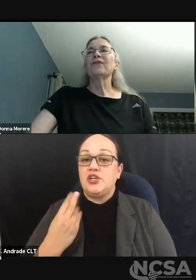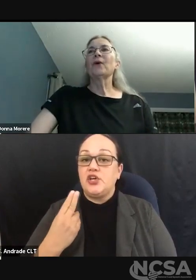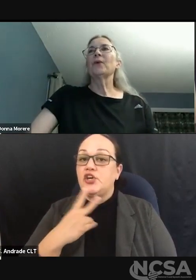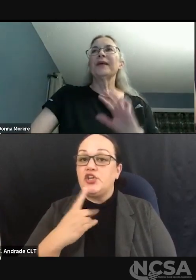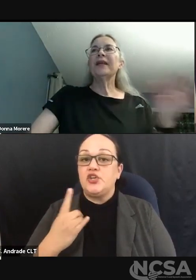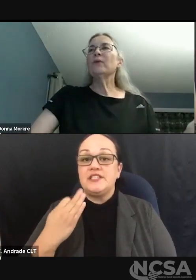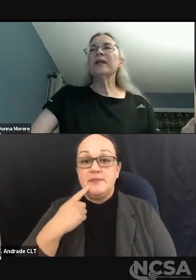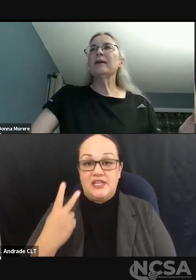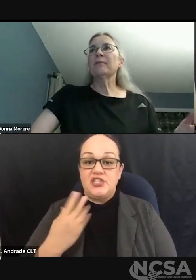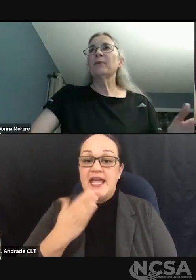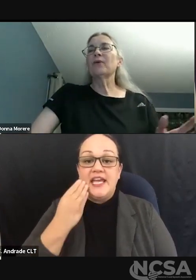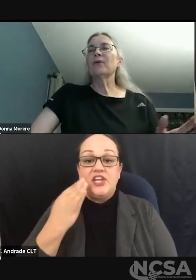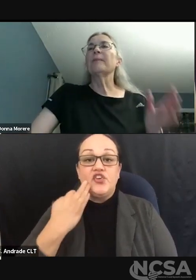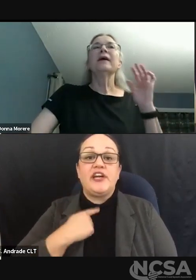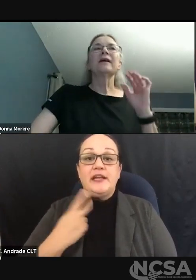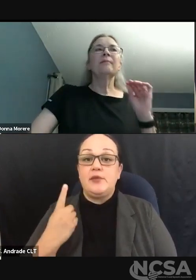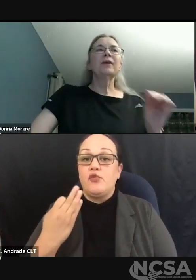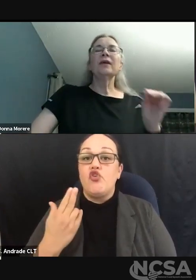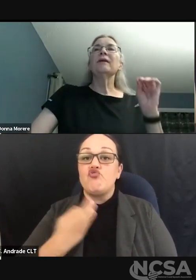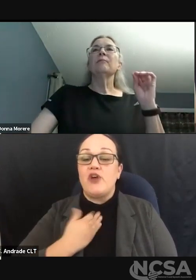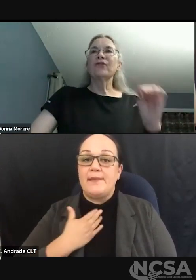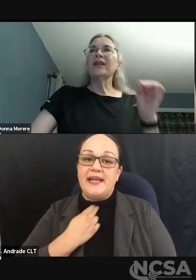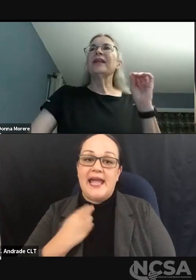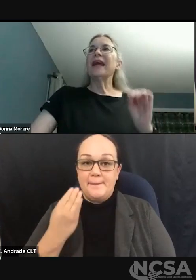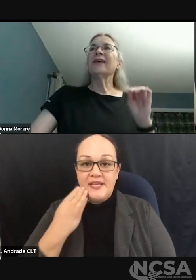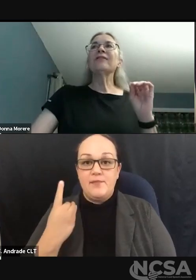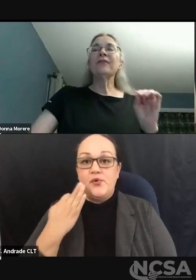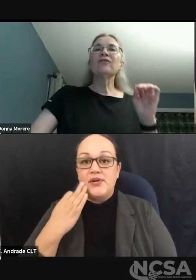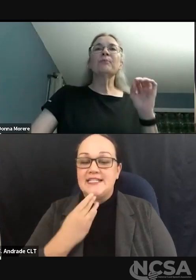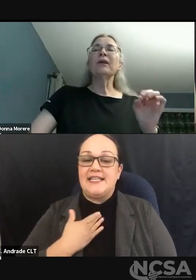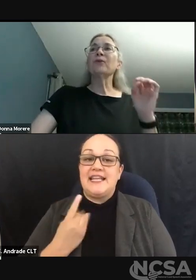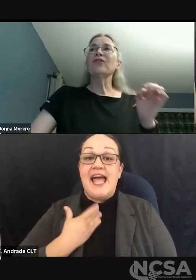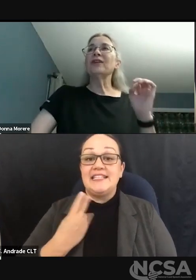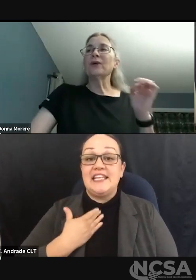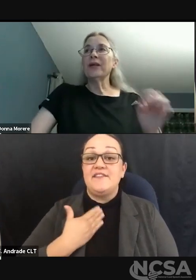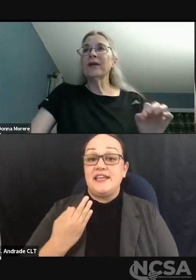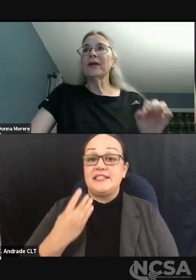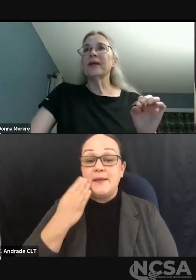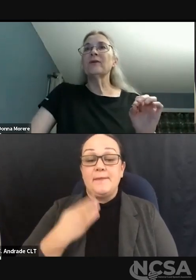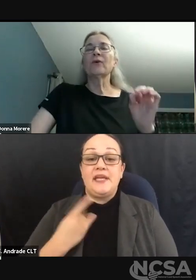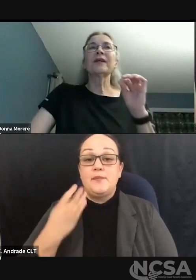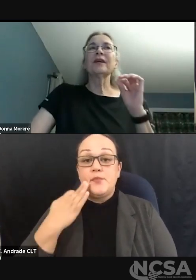So any reading program can be presented as if it's being presented to a hearing kid or a